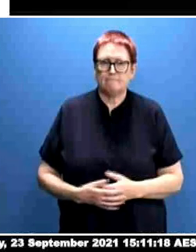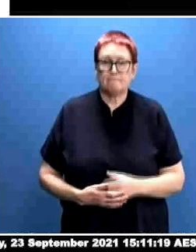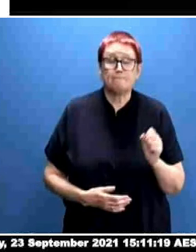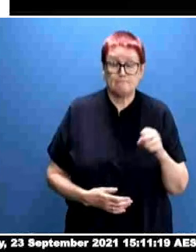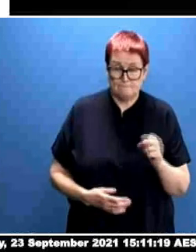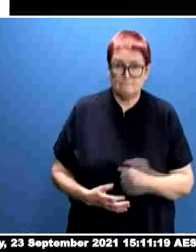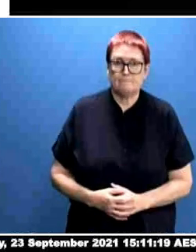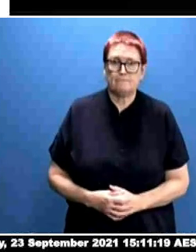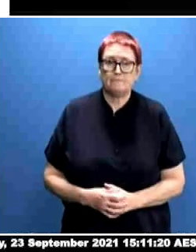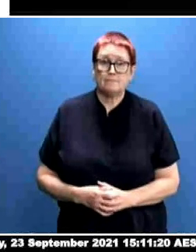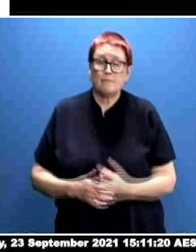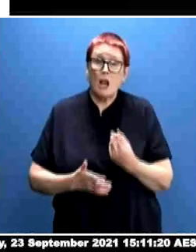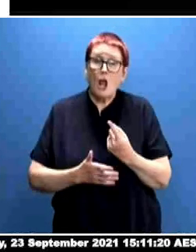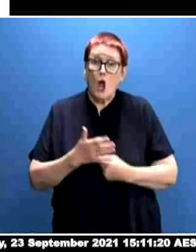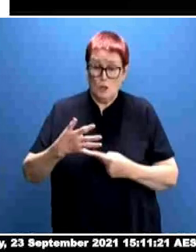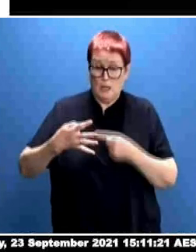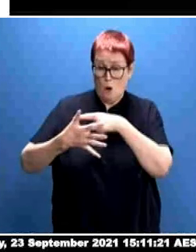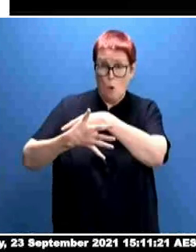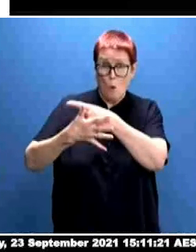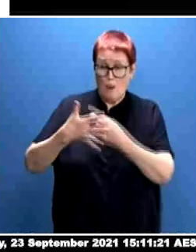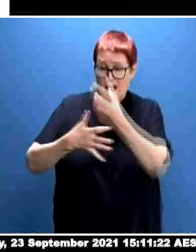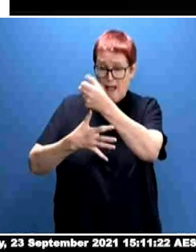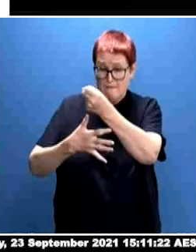It's only in those circumstances then that the